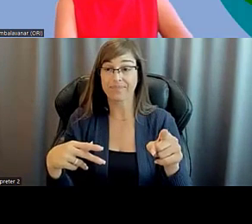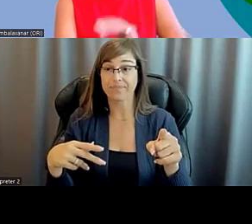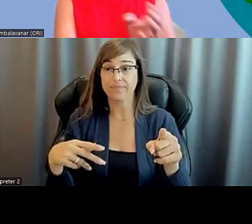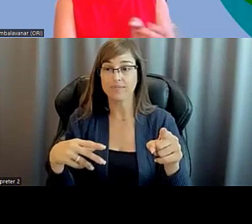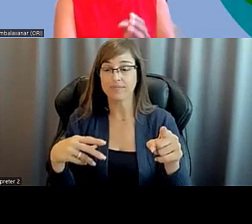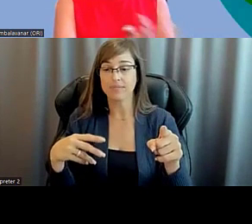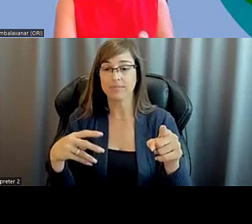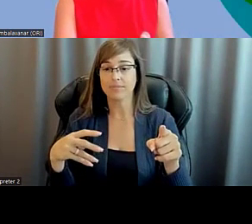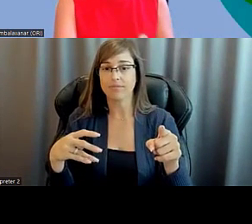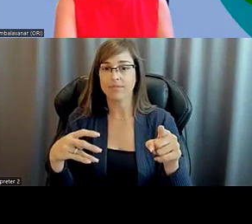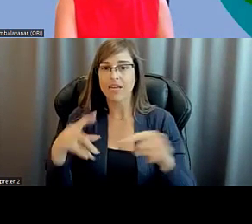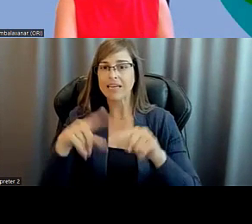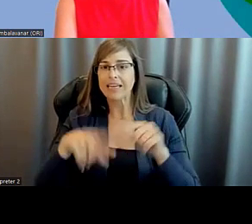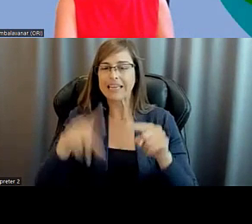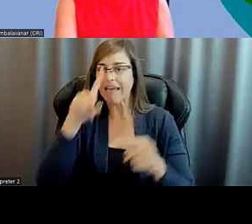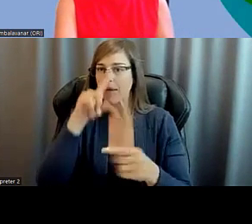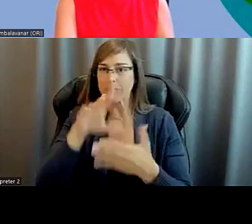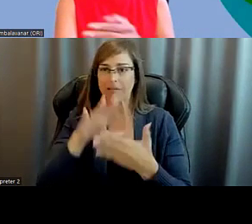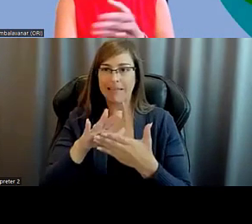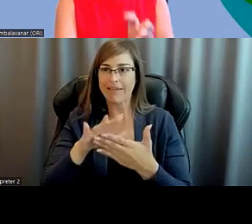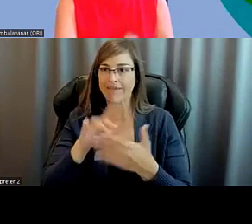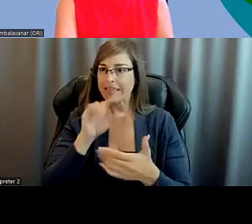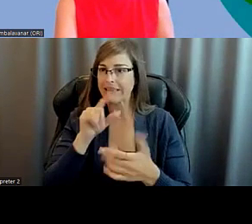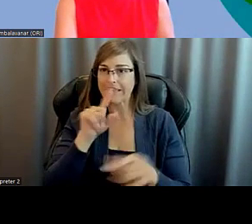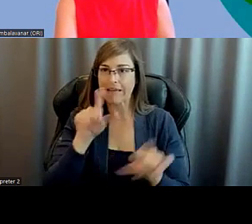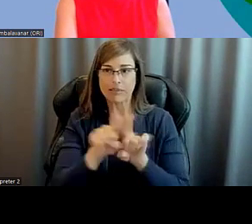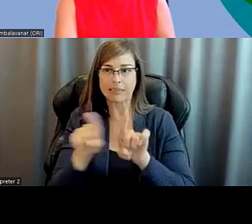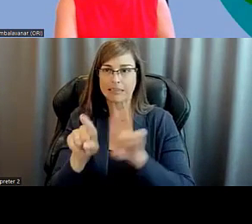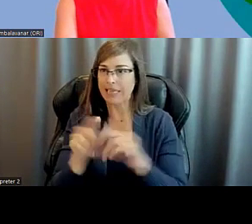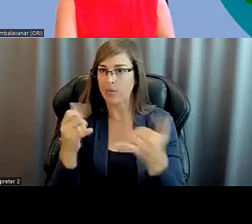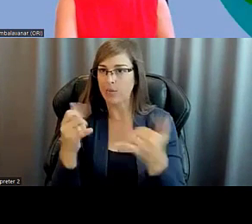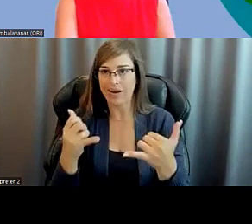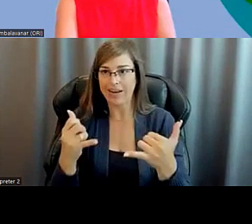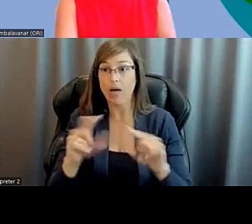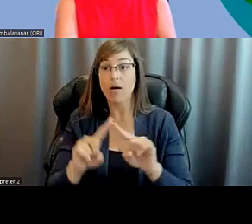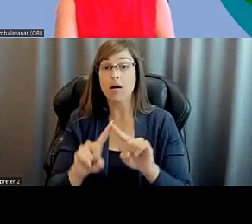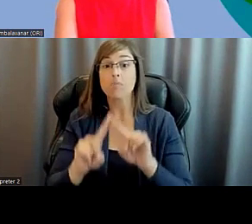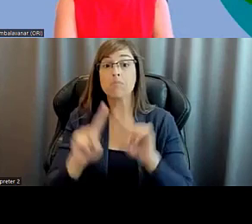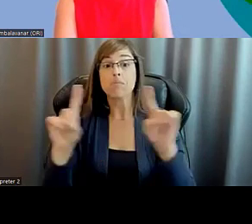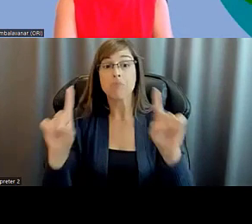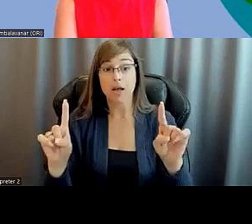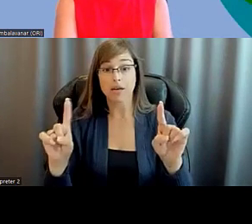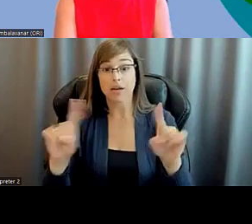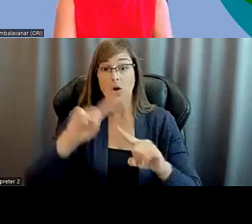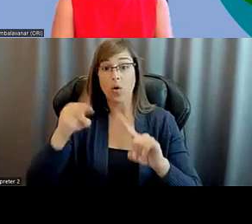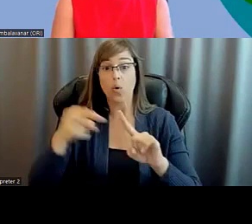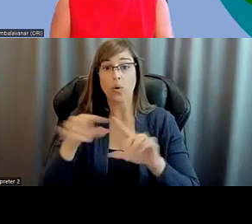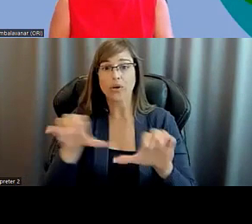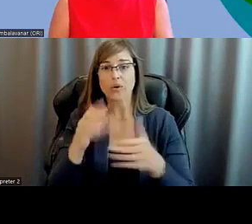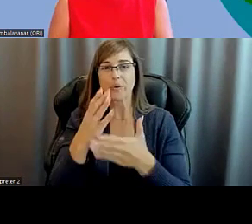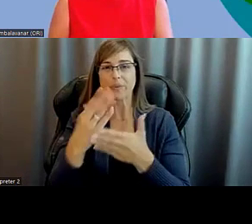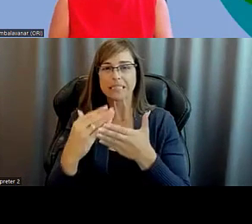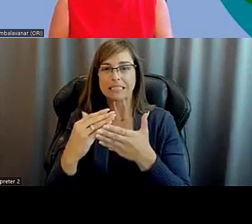You cannot believe these are the same at this view. However, when you do some intensity enhancement